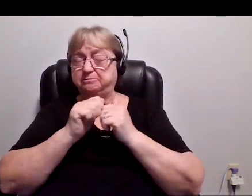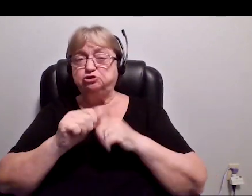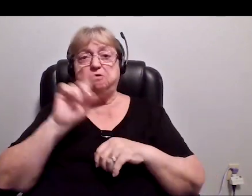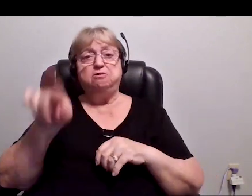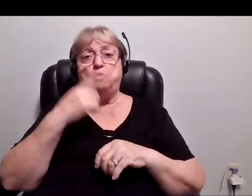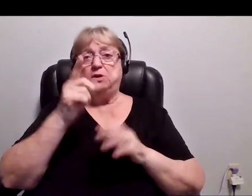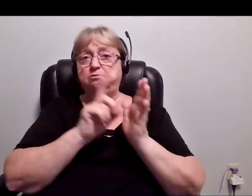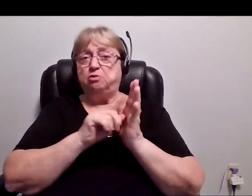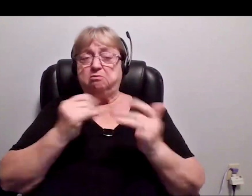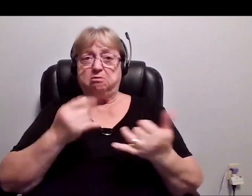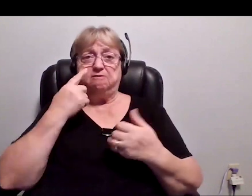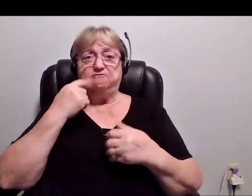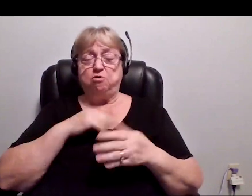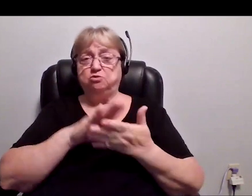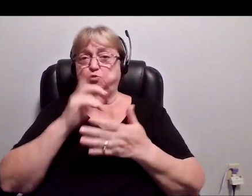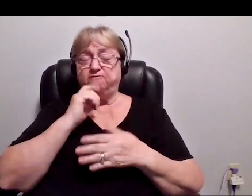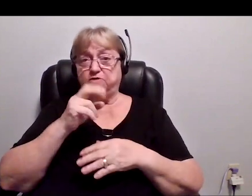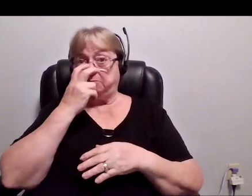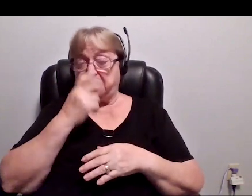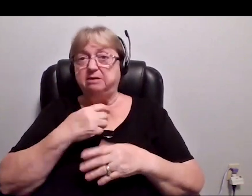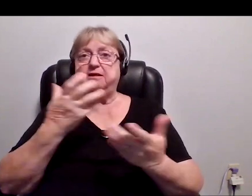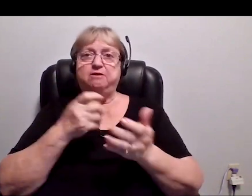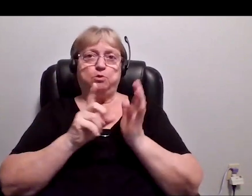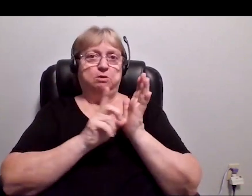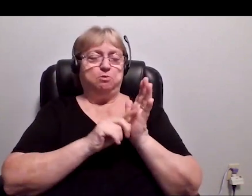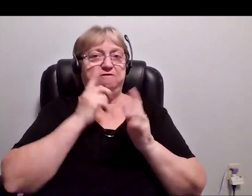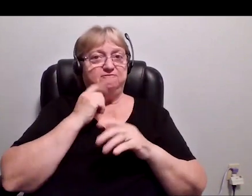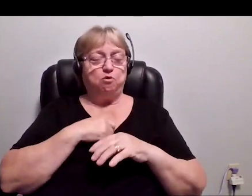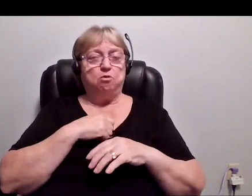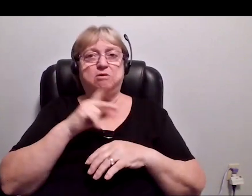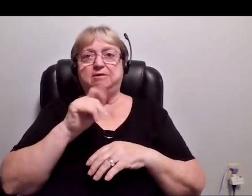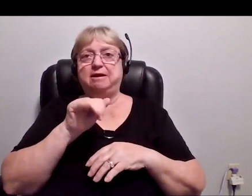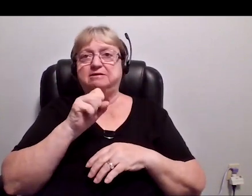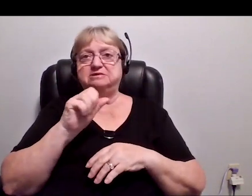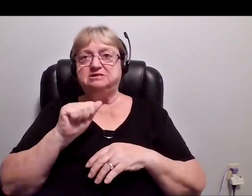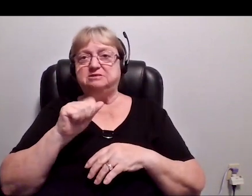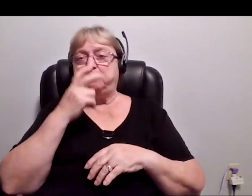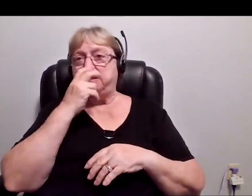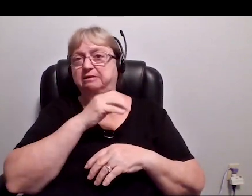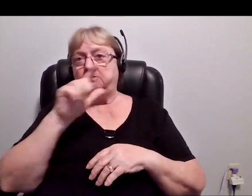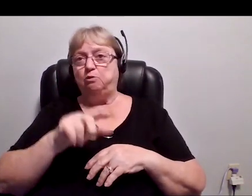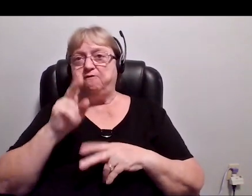at the School for the Blind, but they want to print for Kansas blind and low-vision students outside the school, and they want to make